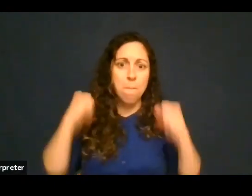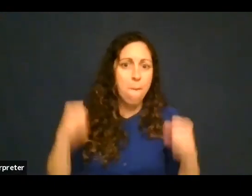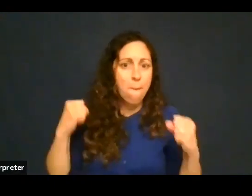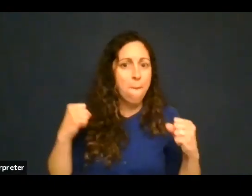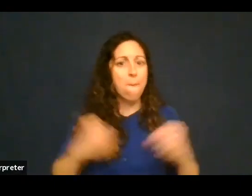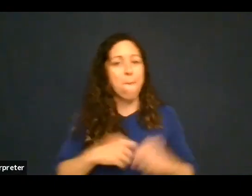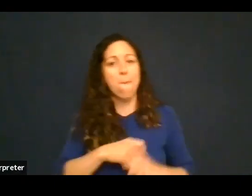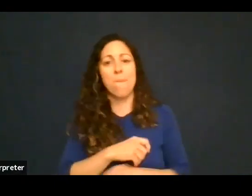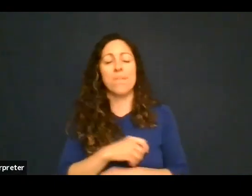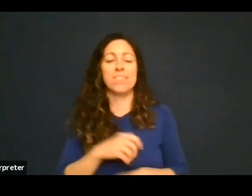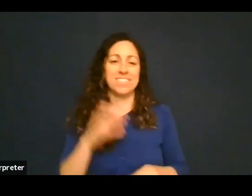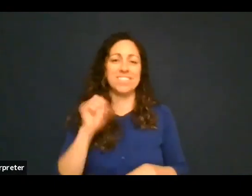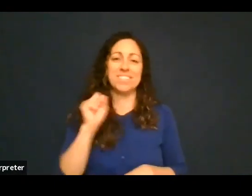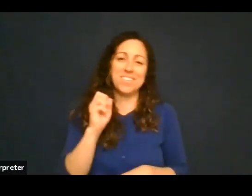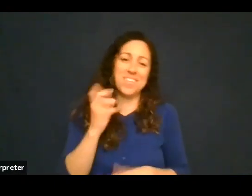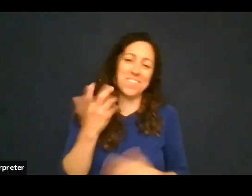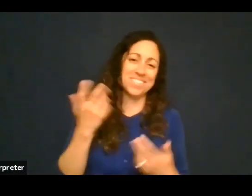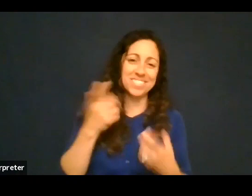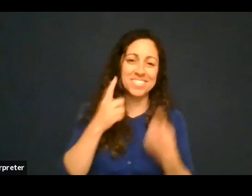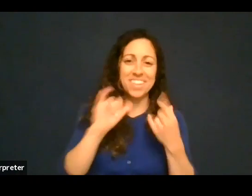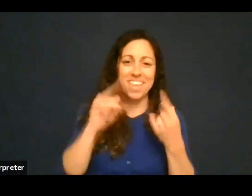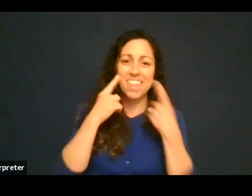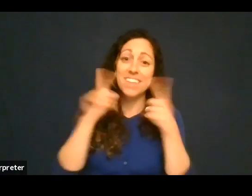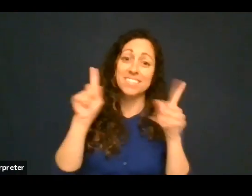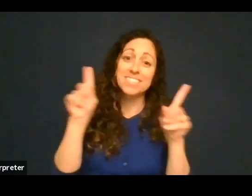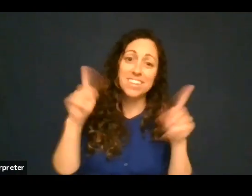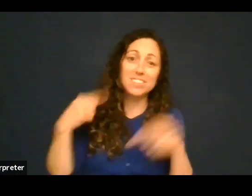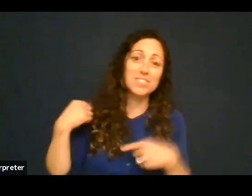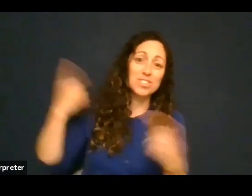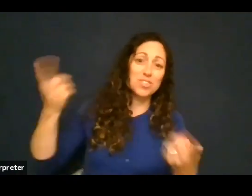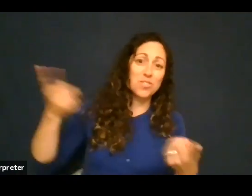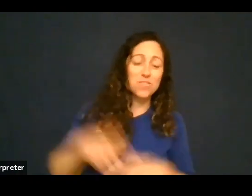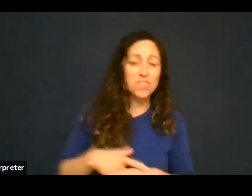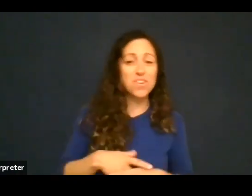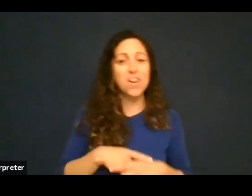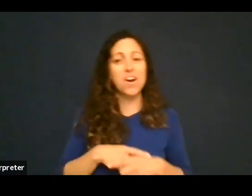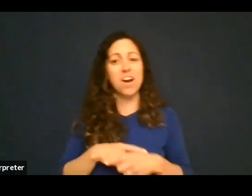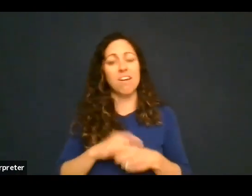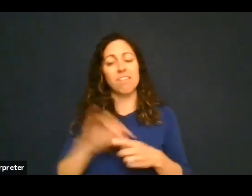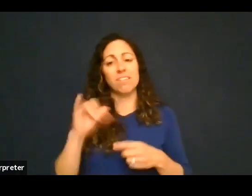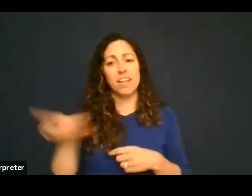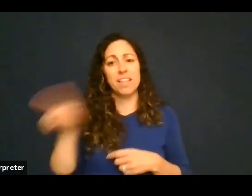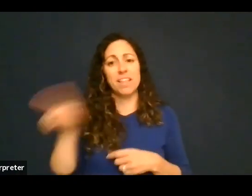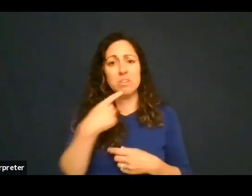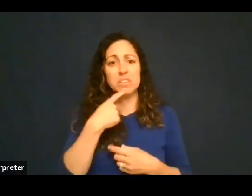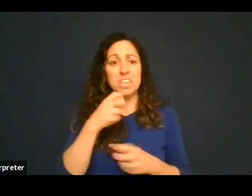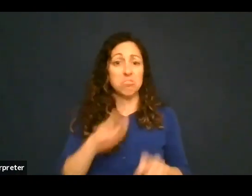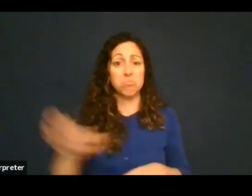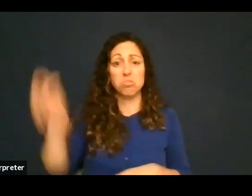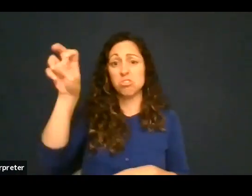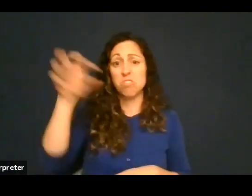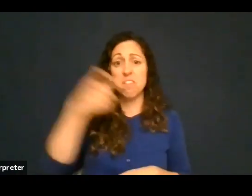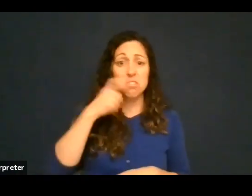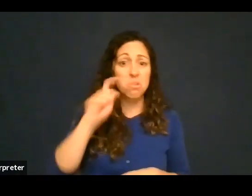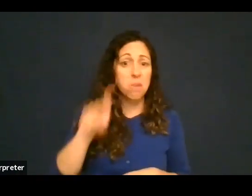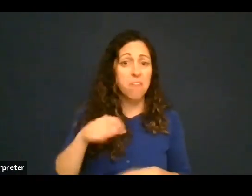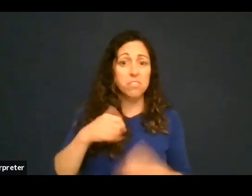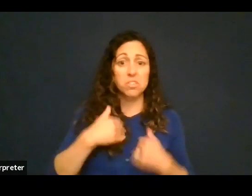It's not 100%, but it's certainly-- and, as you said, you don't have to travel. You put it in a FedEx box and ship it to the lab.